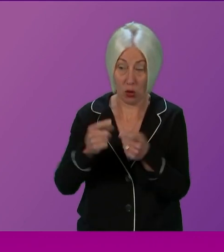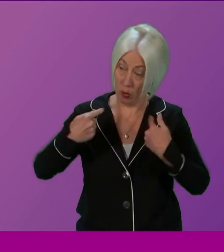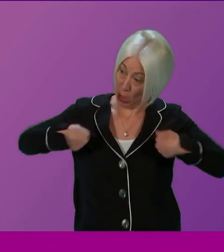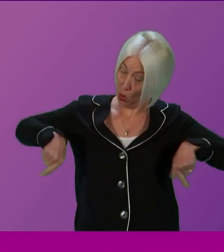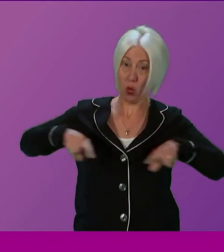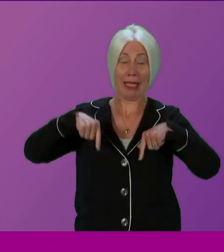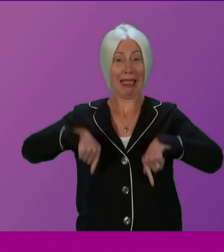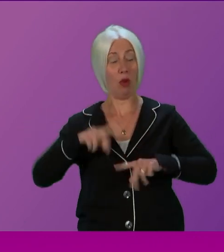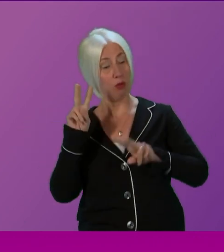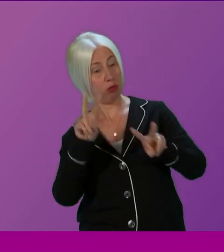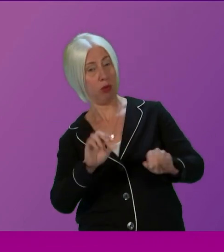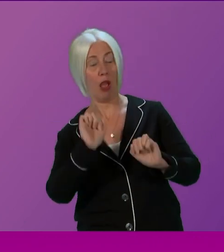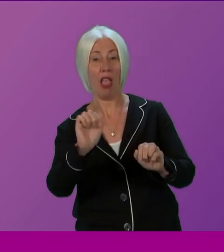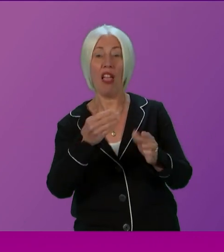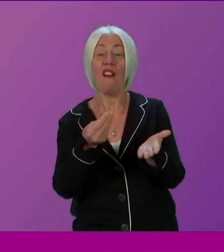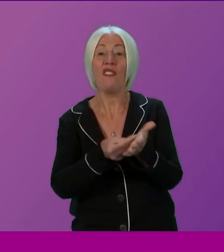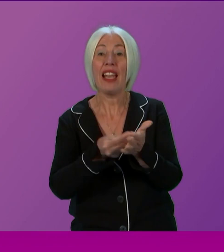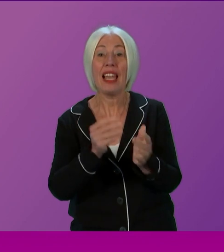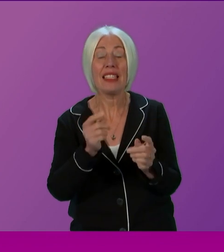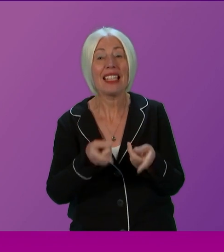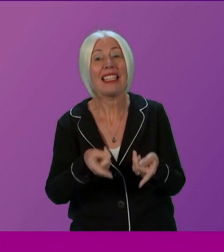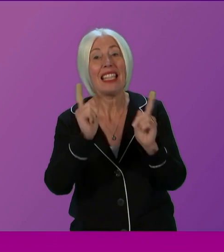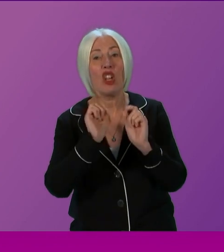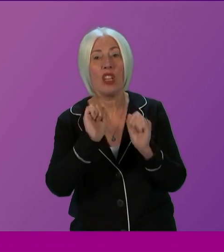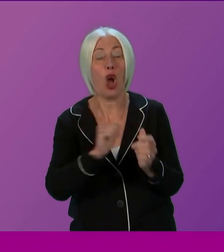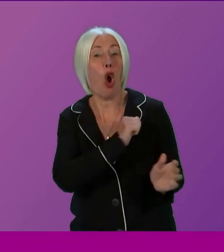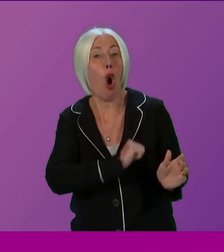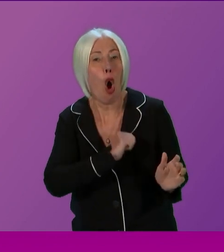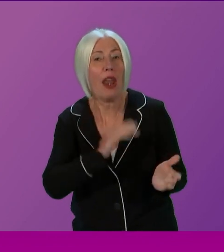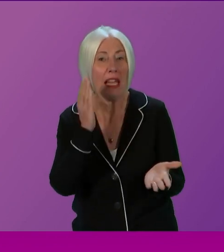her finance secretary’s honest assessment of the SNP’s record in government?